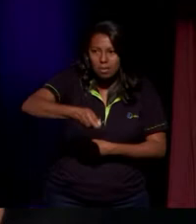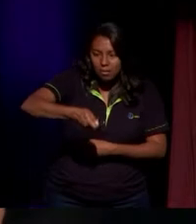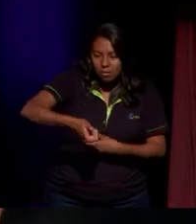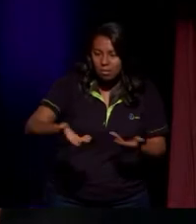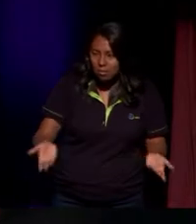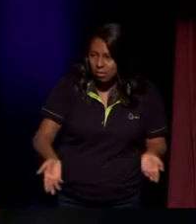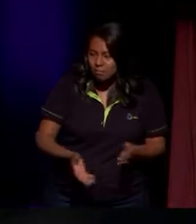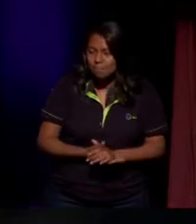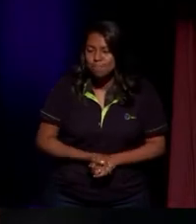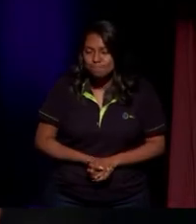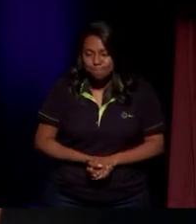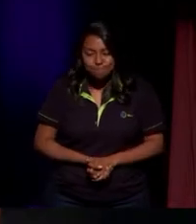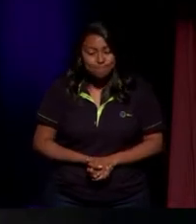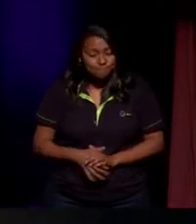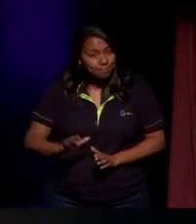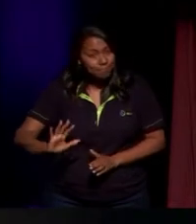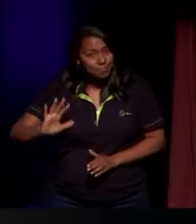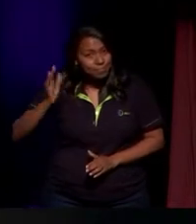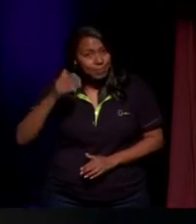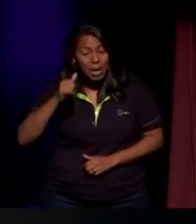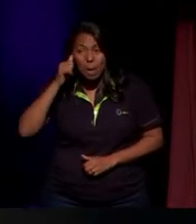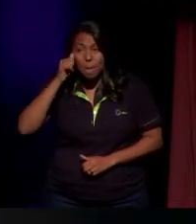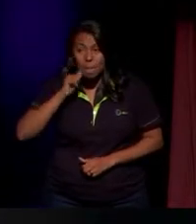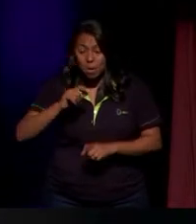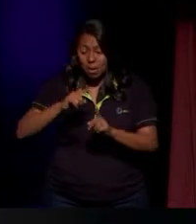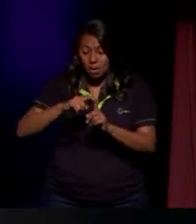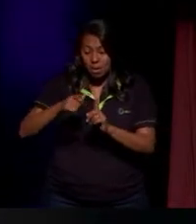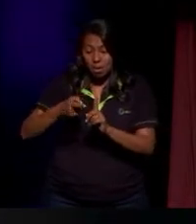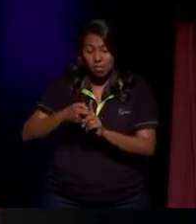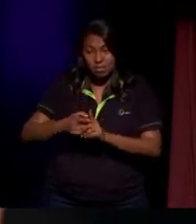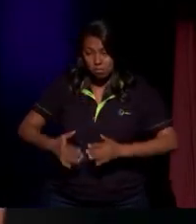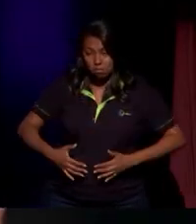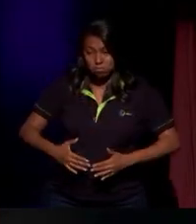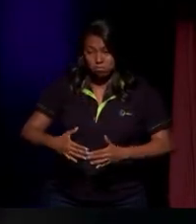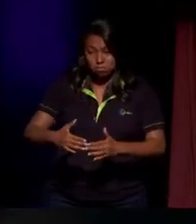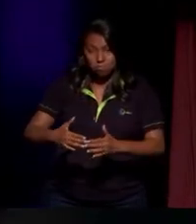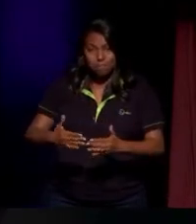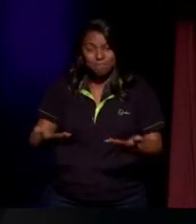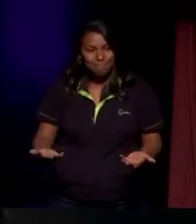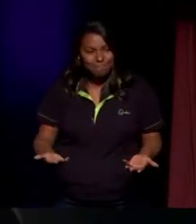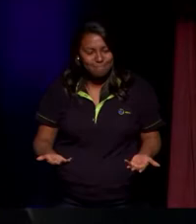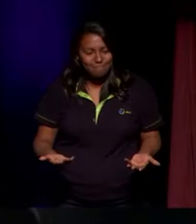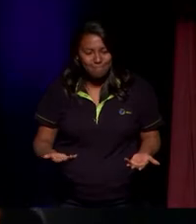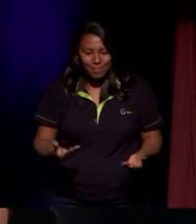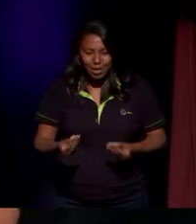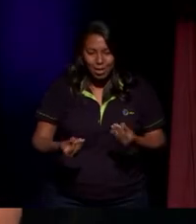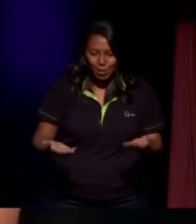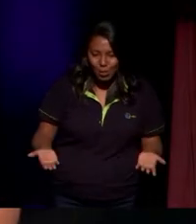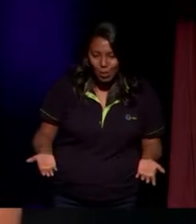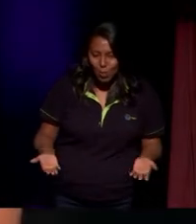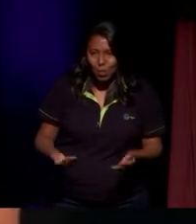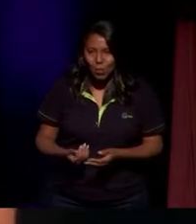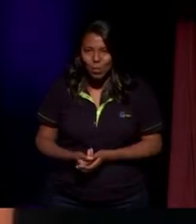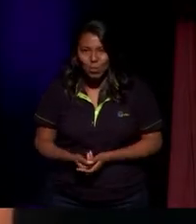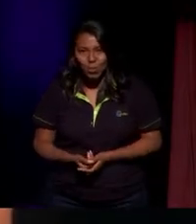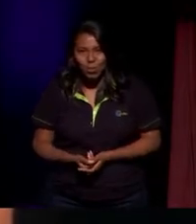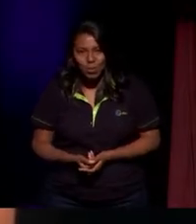It is also very common for a woman to become pregnant with someone, and how is she going to have this child, since she cannot have a child for her to name?